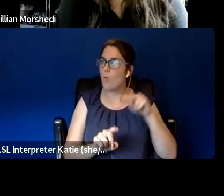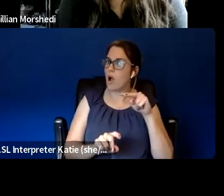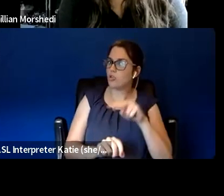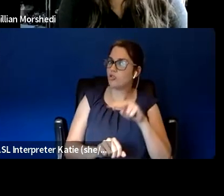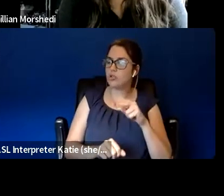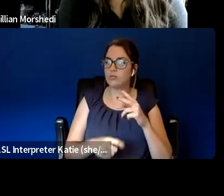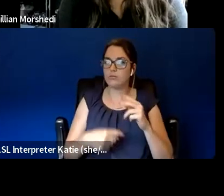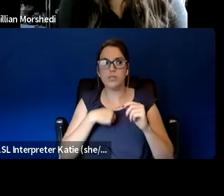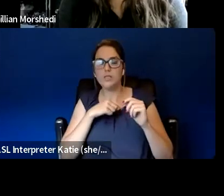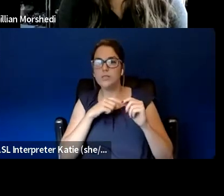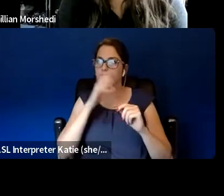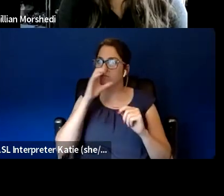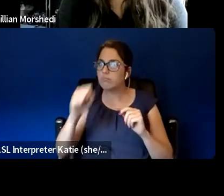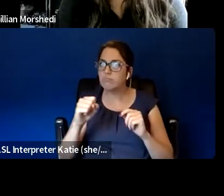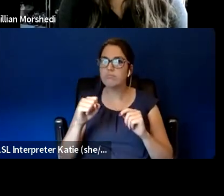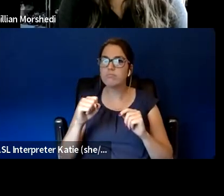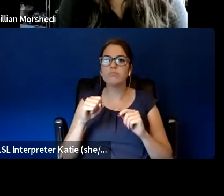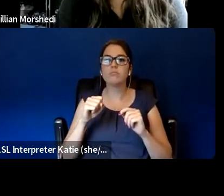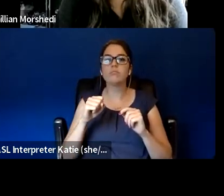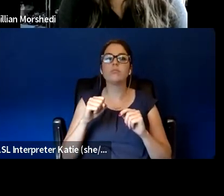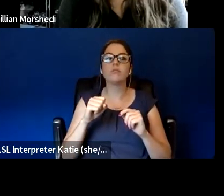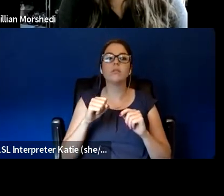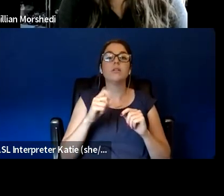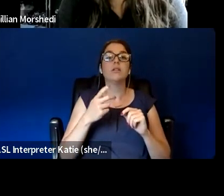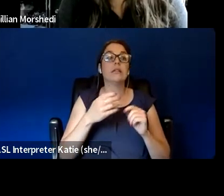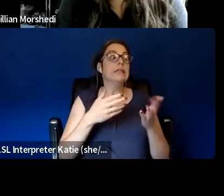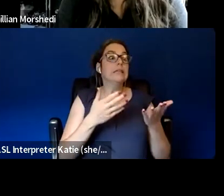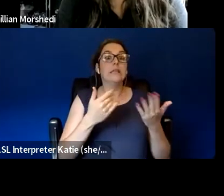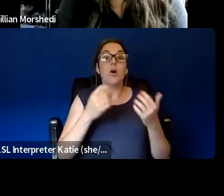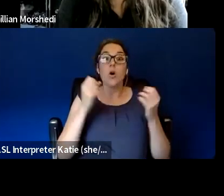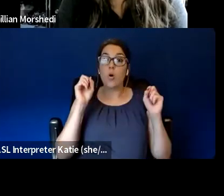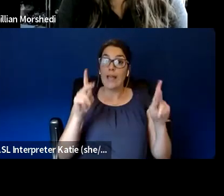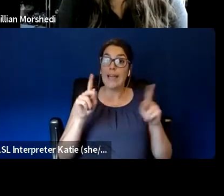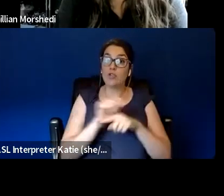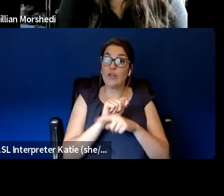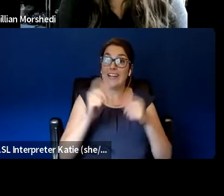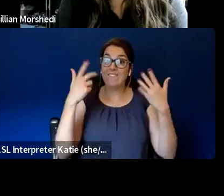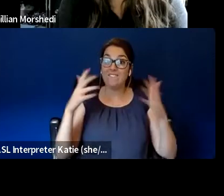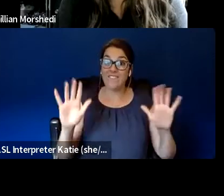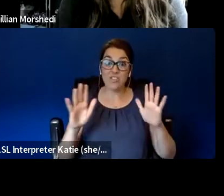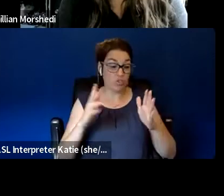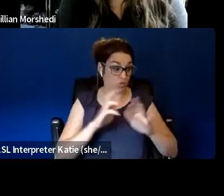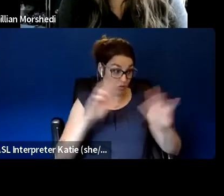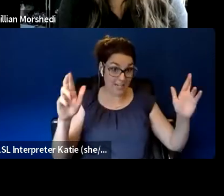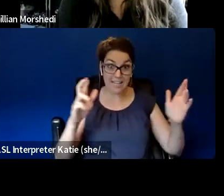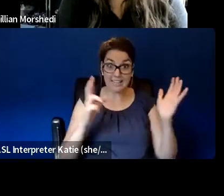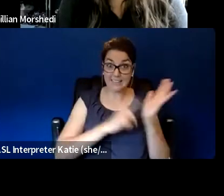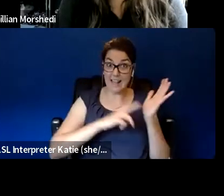But when it comes to finding a job, it's very hard to recruit people to this field for whatever reason.